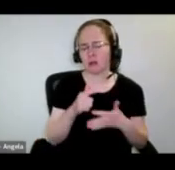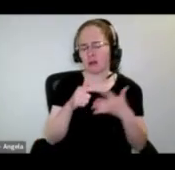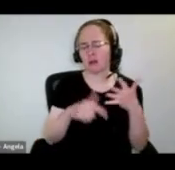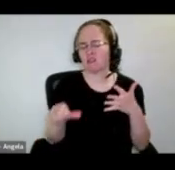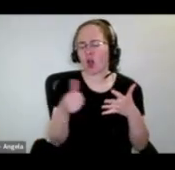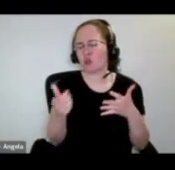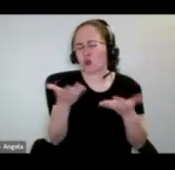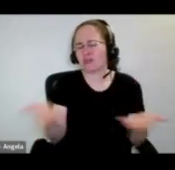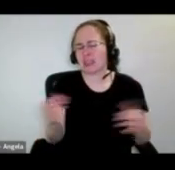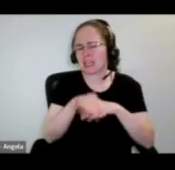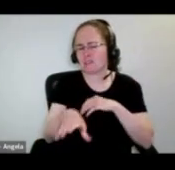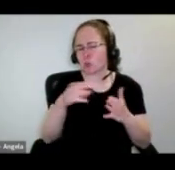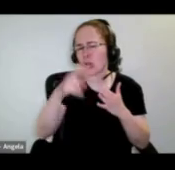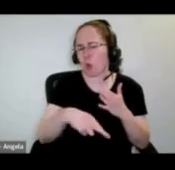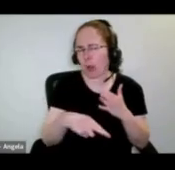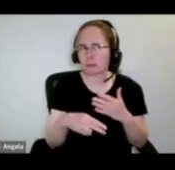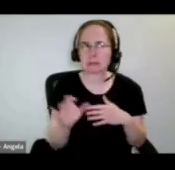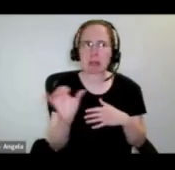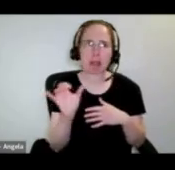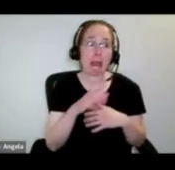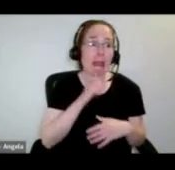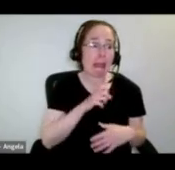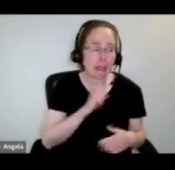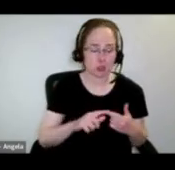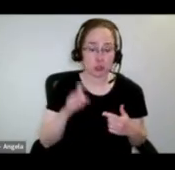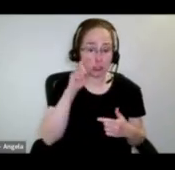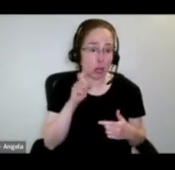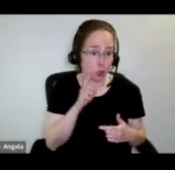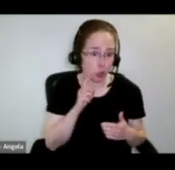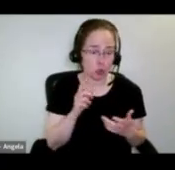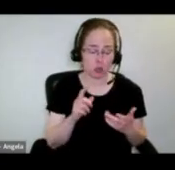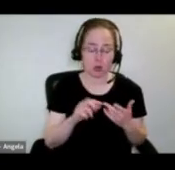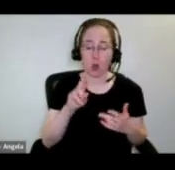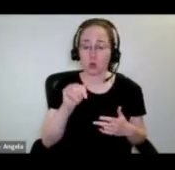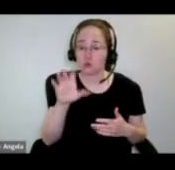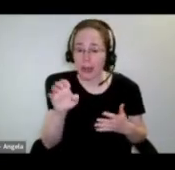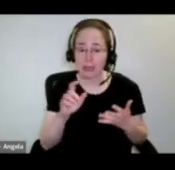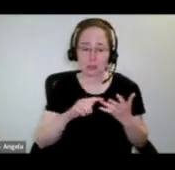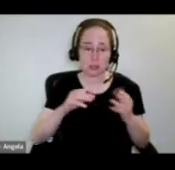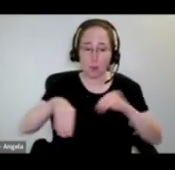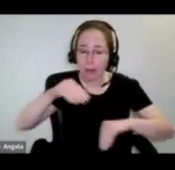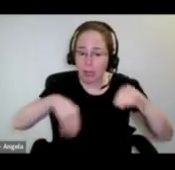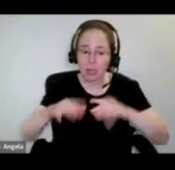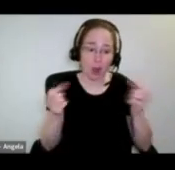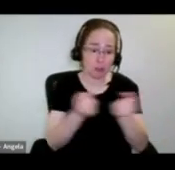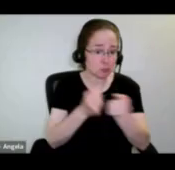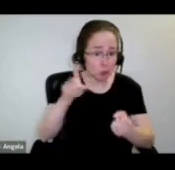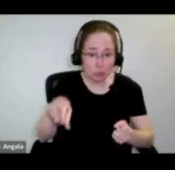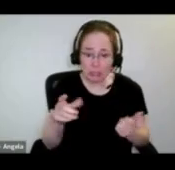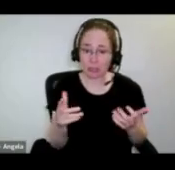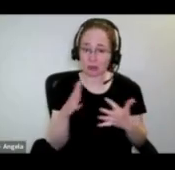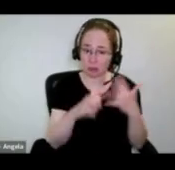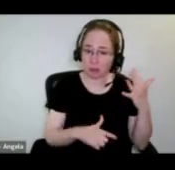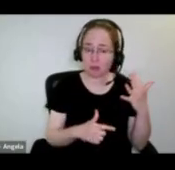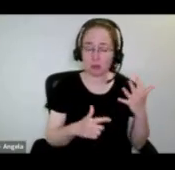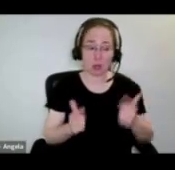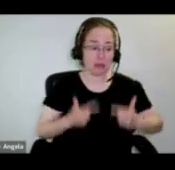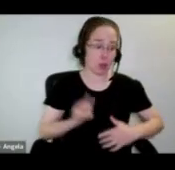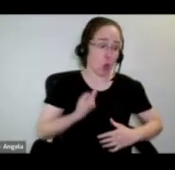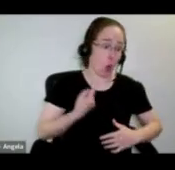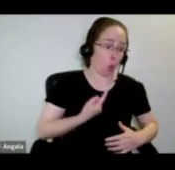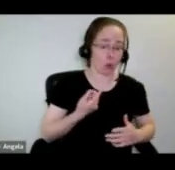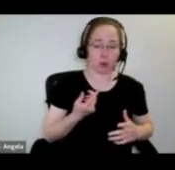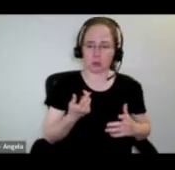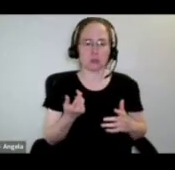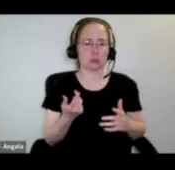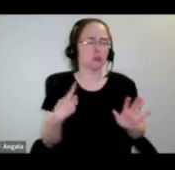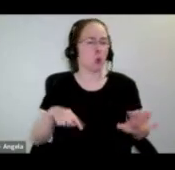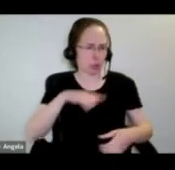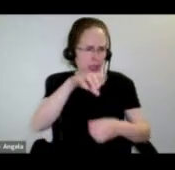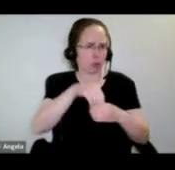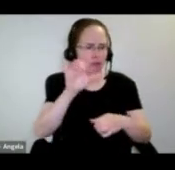Lindsay: So you might be asking, well, what about all those other things that we know influence outcomes, like age or gender, race, ethnicity, mobility? How much support do you need?